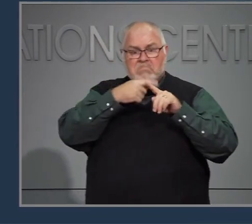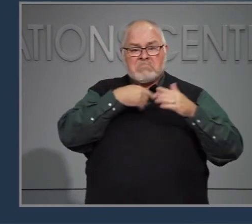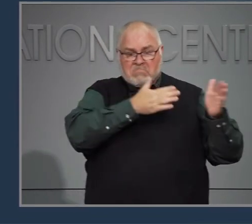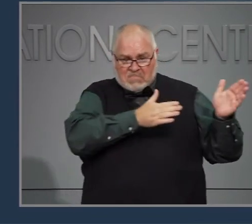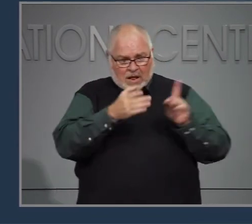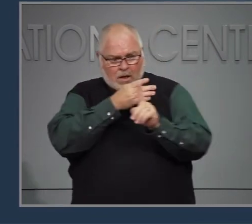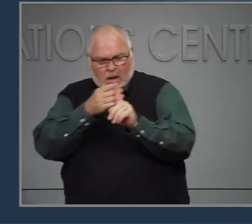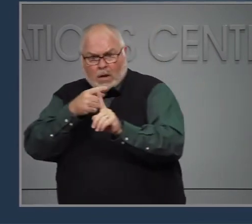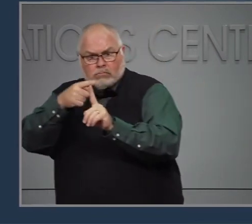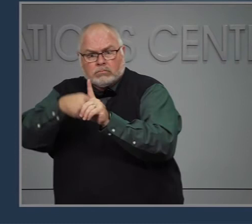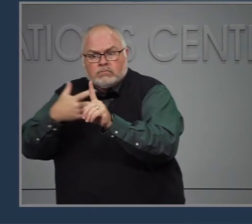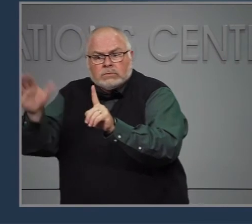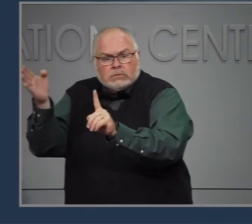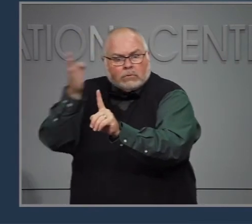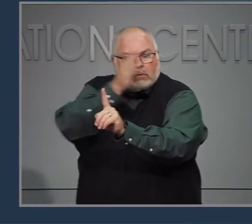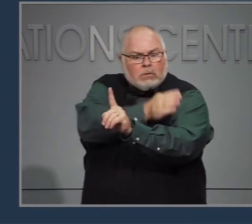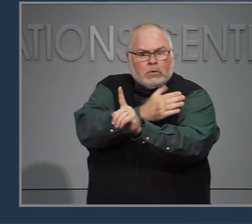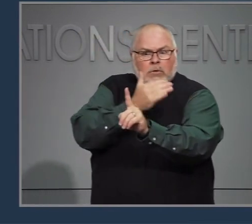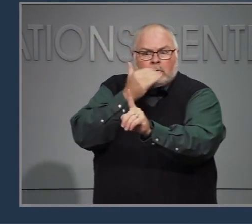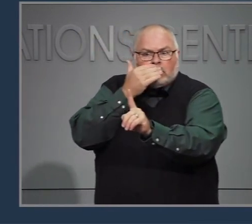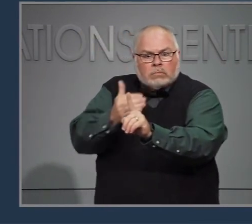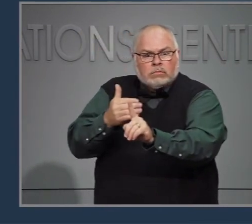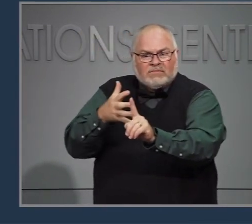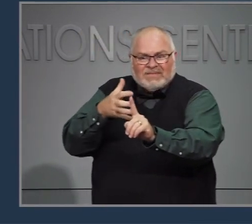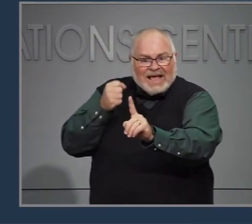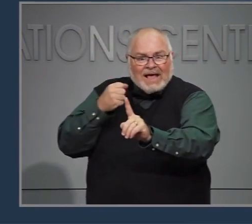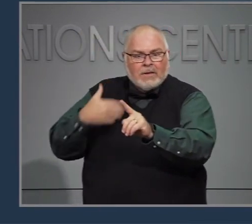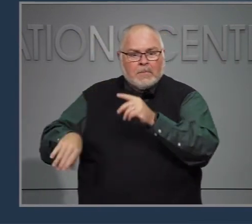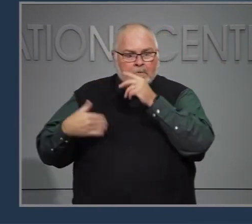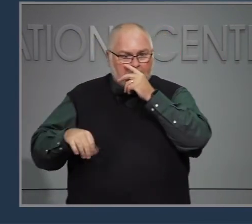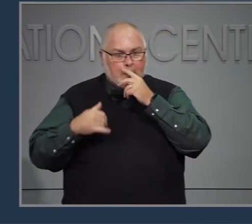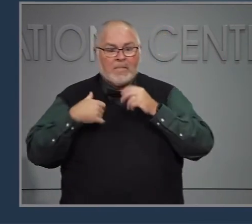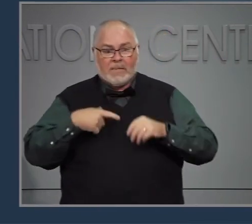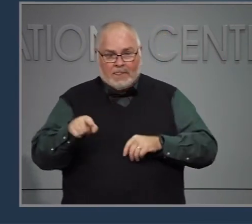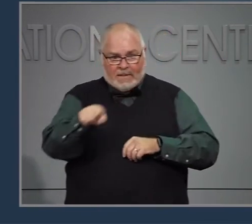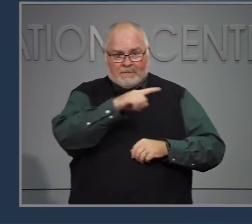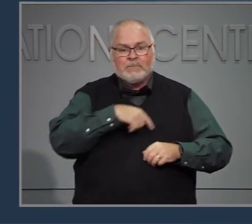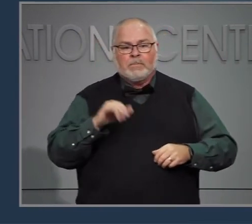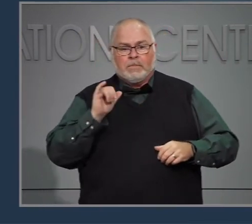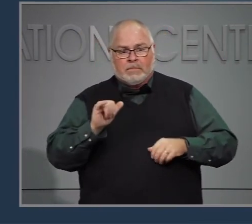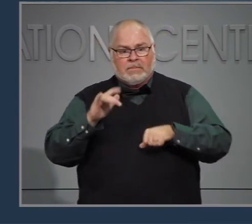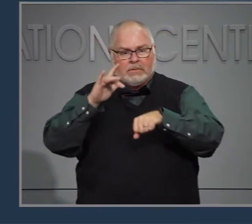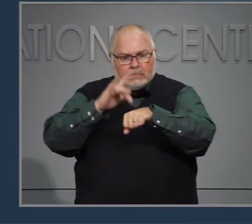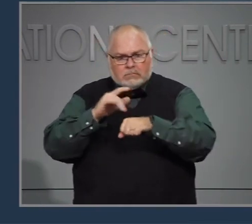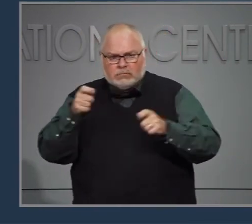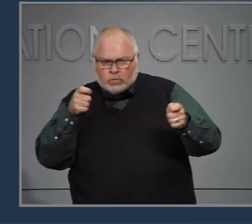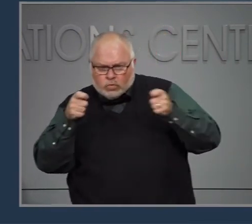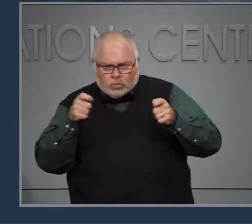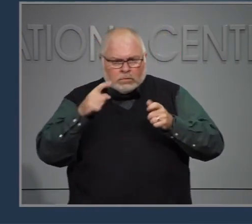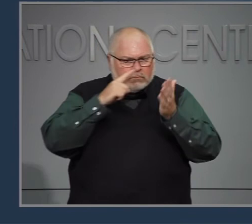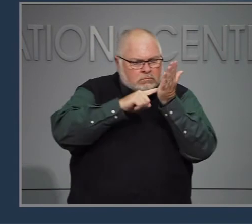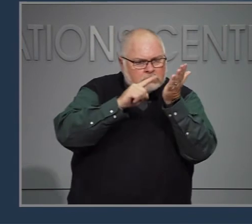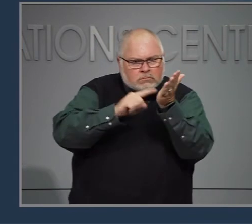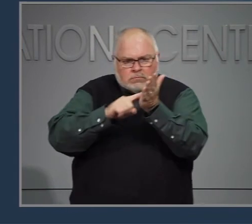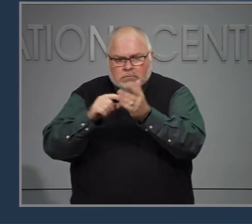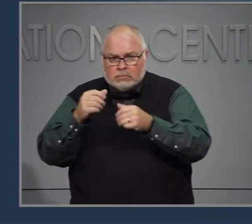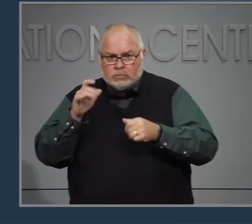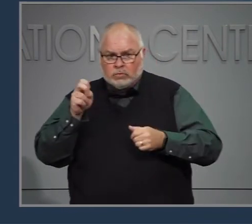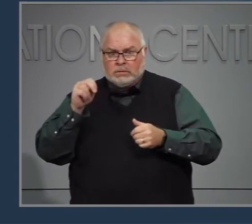WE HAVE ALSO BEEN PROVIDING TIMELY INFECTION CONTROL INSPECTIONS OF EVERY NURSING HOME THAT HAS HAD ITS FIRST CASE.